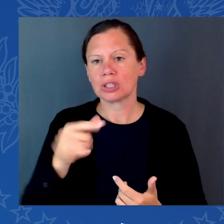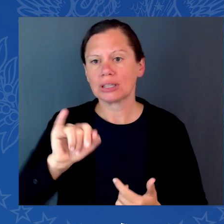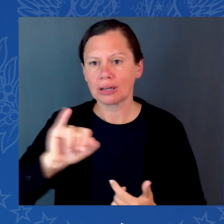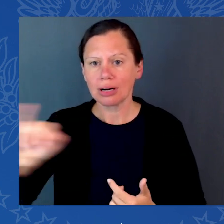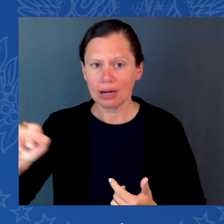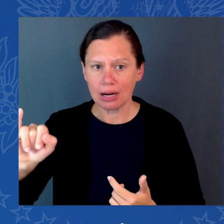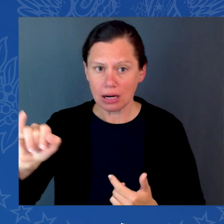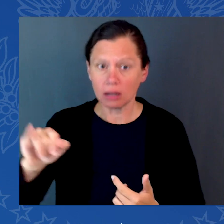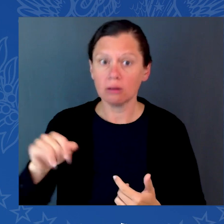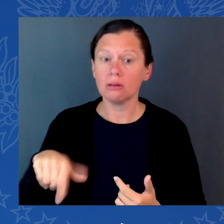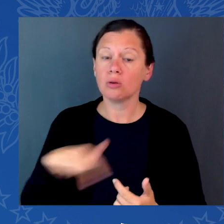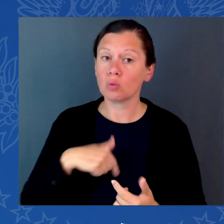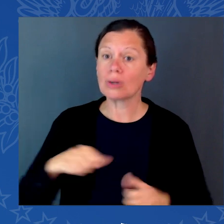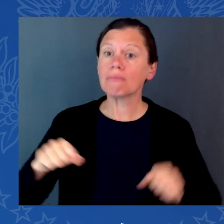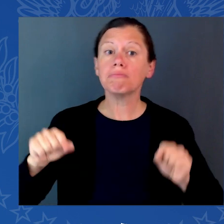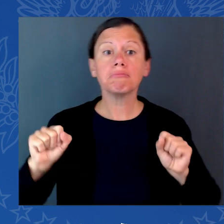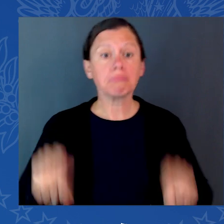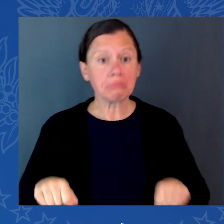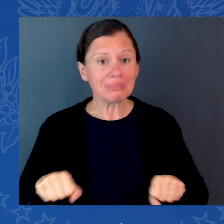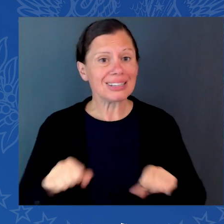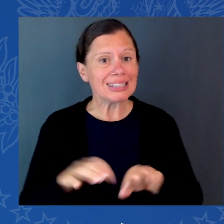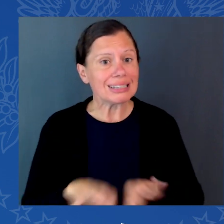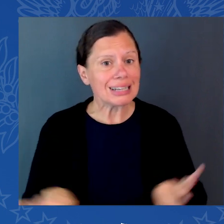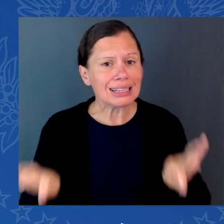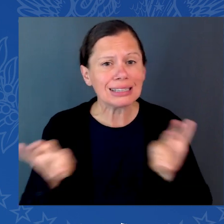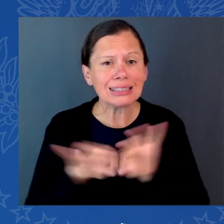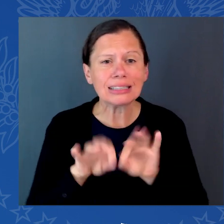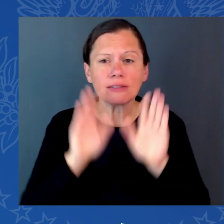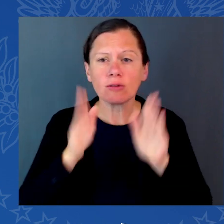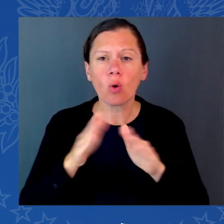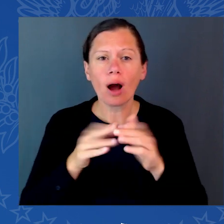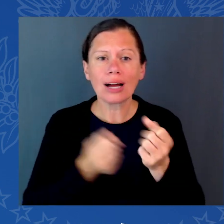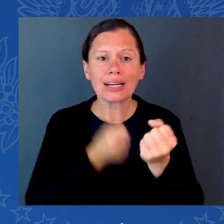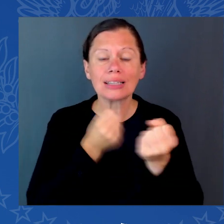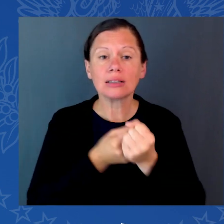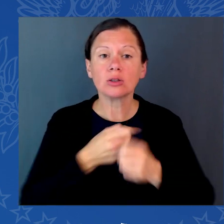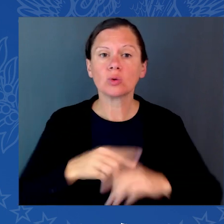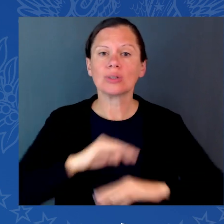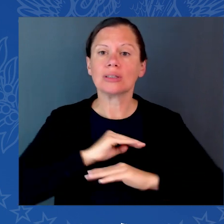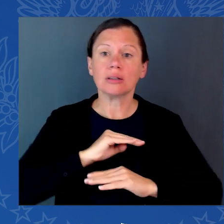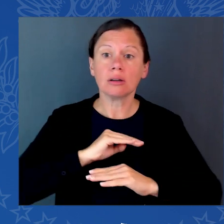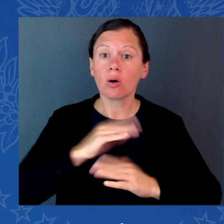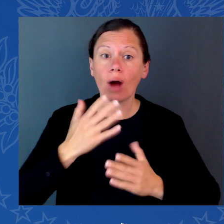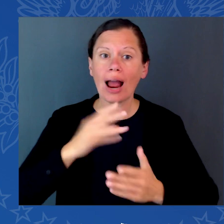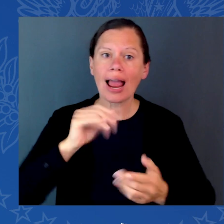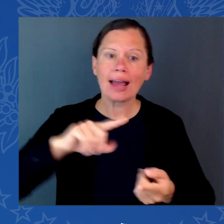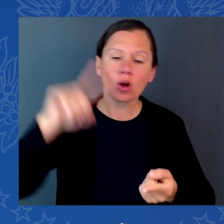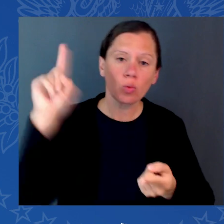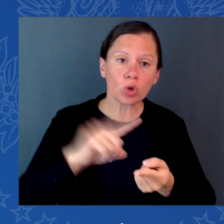India does not measure connectivity by regional borders.